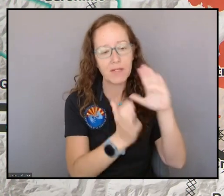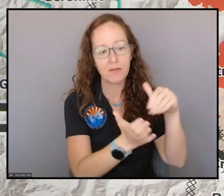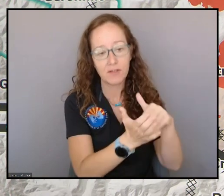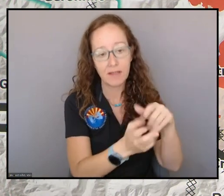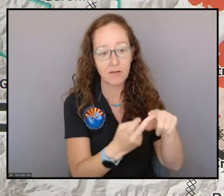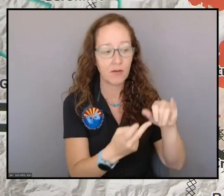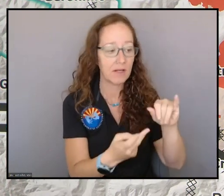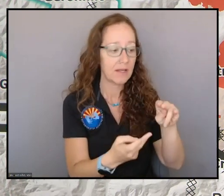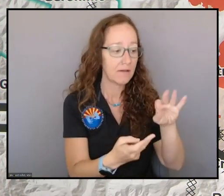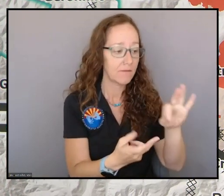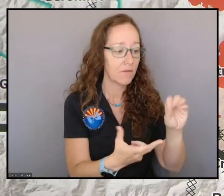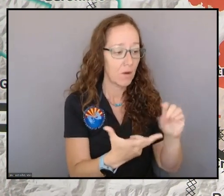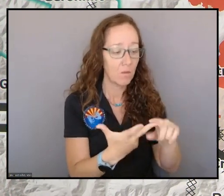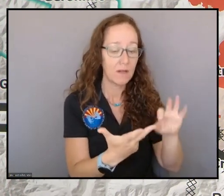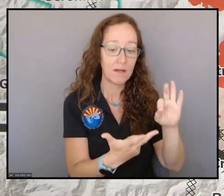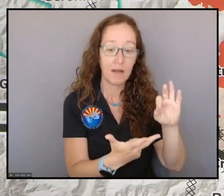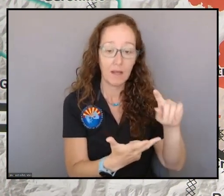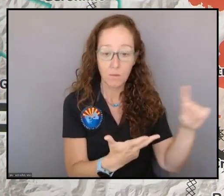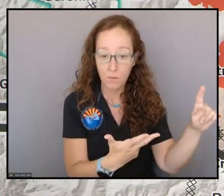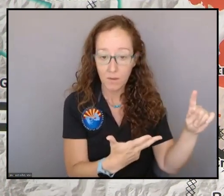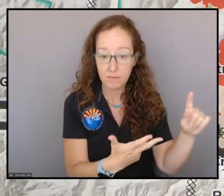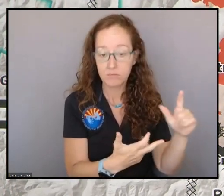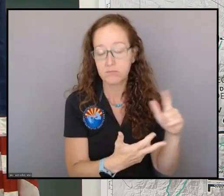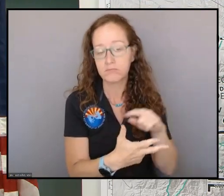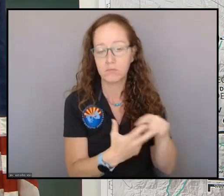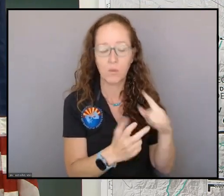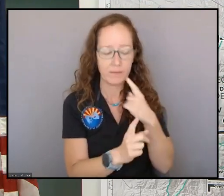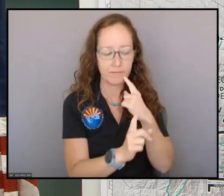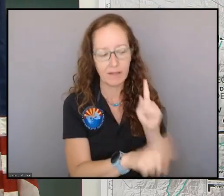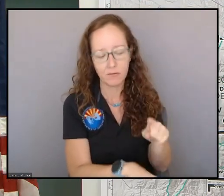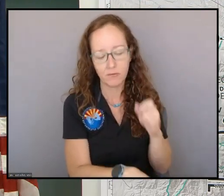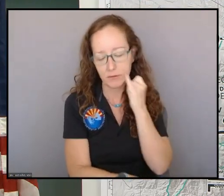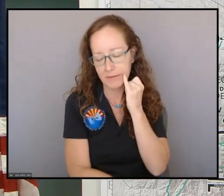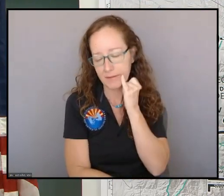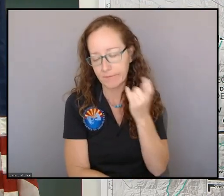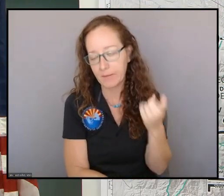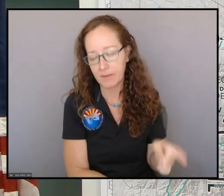people place. As we progress down through Las Vegas and then